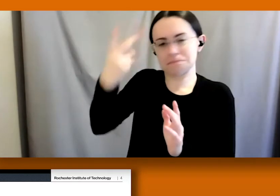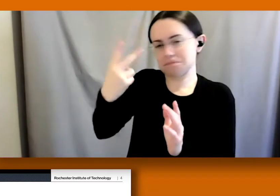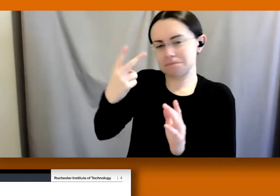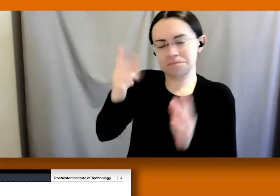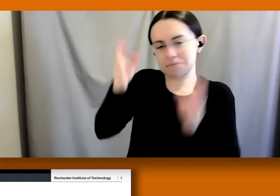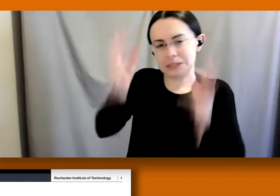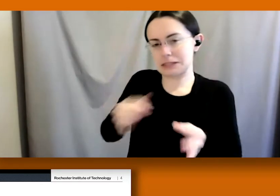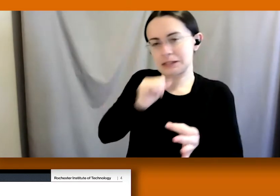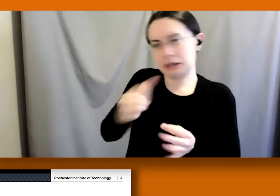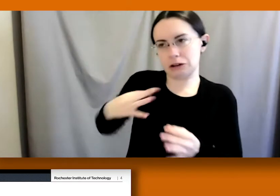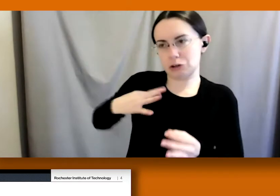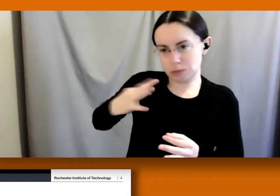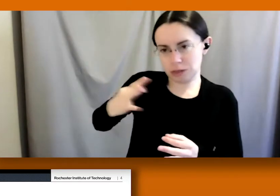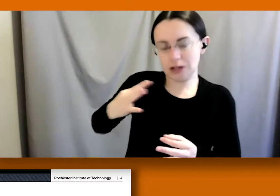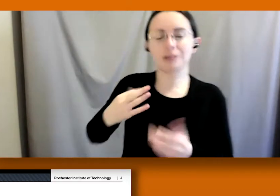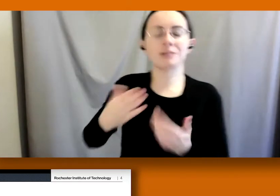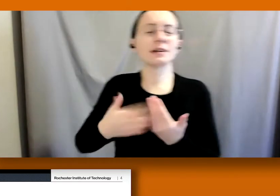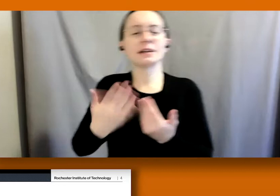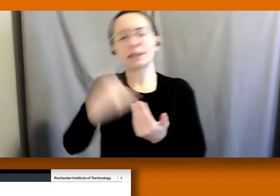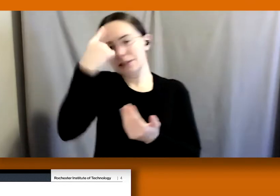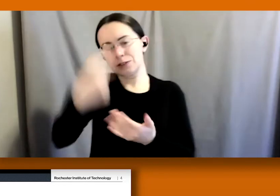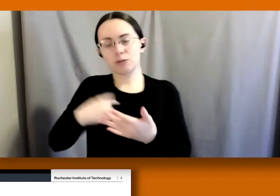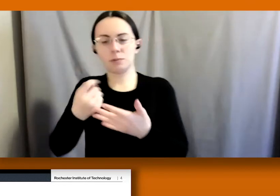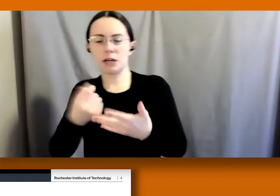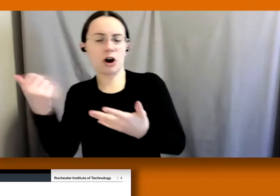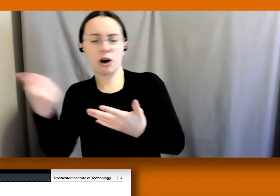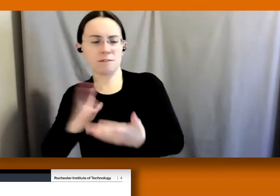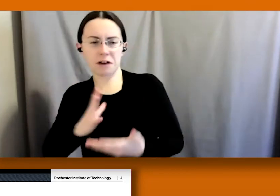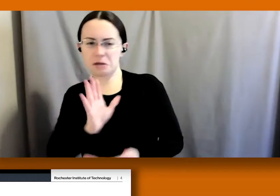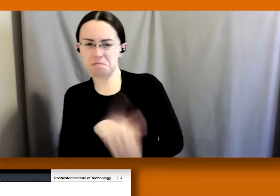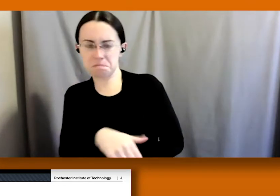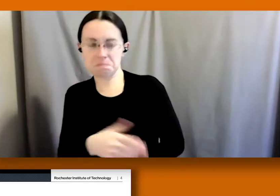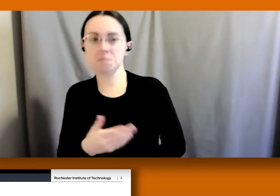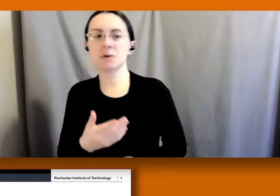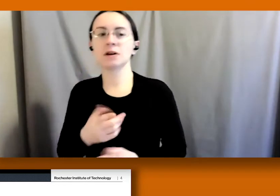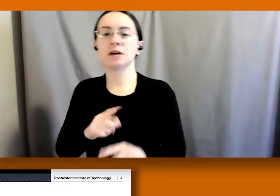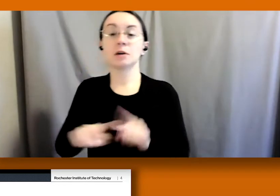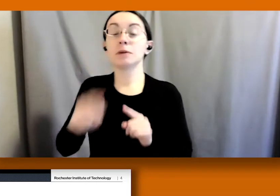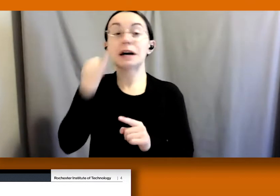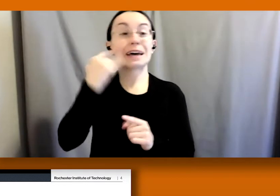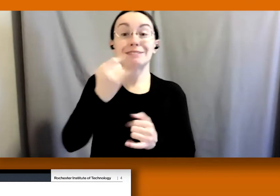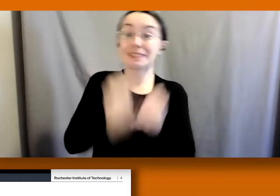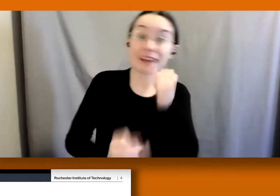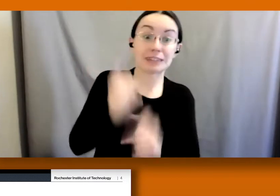than to try to add it to my list. As deadlines get closer, it just gets busier.